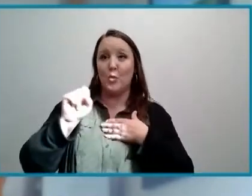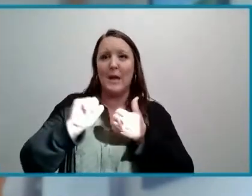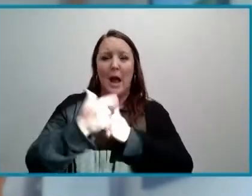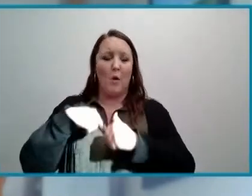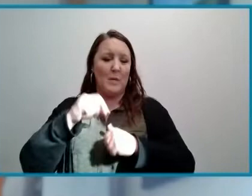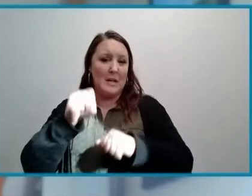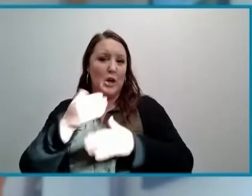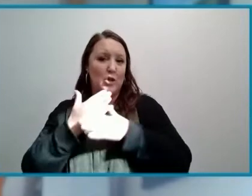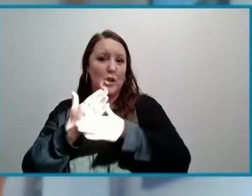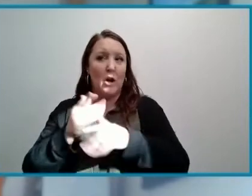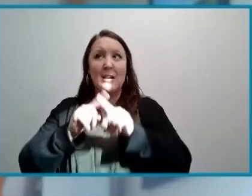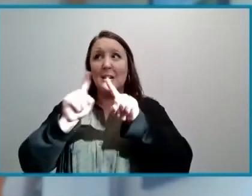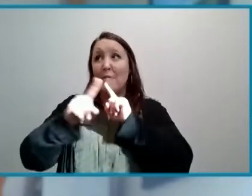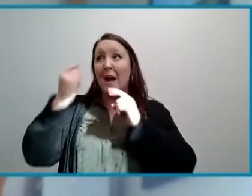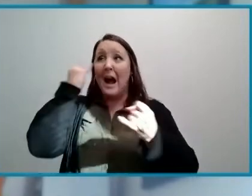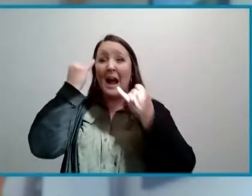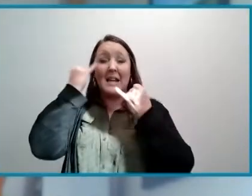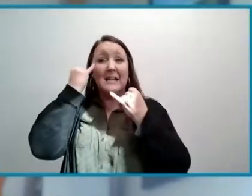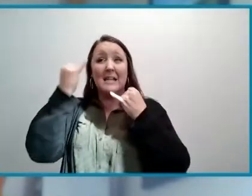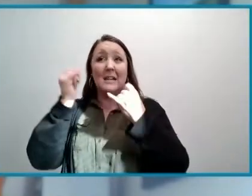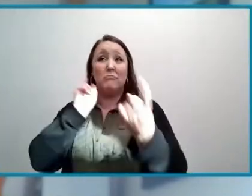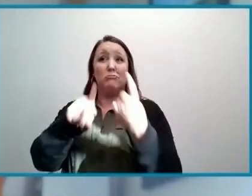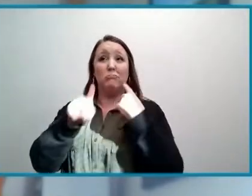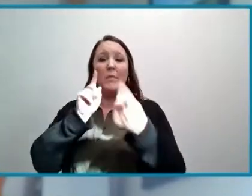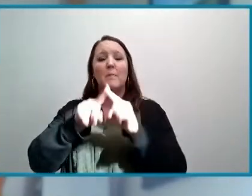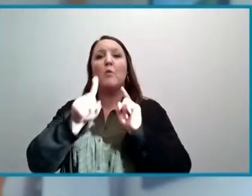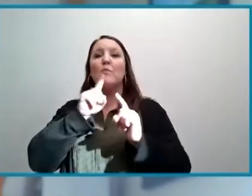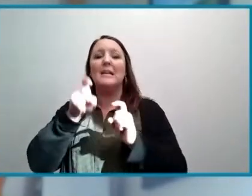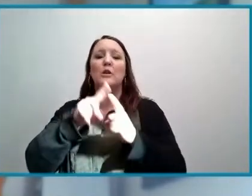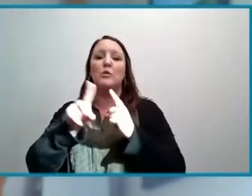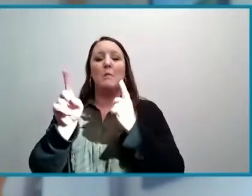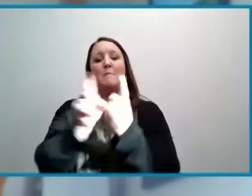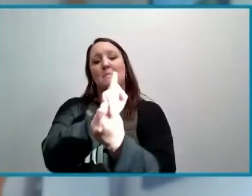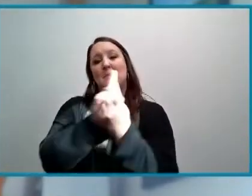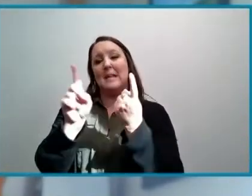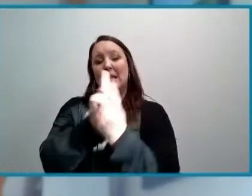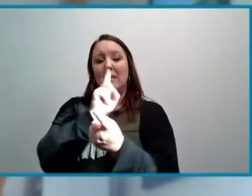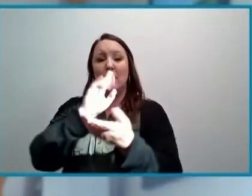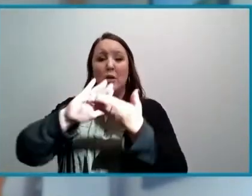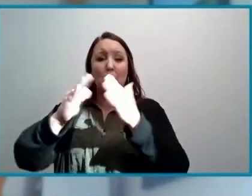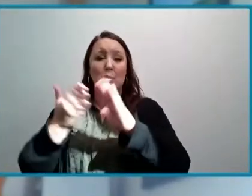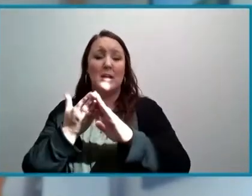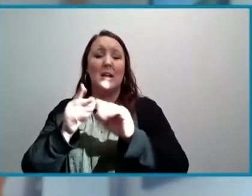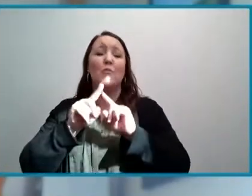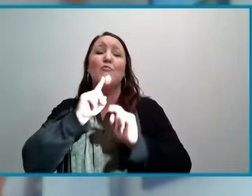but you really have to meet the community where they are and listen to what those, uh,